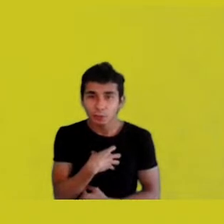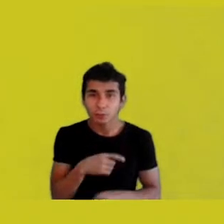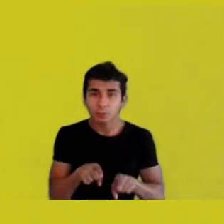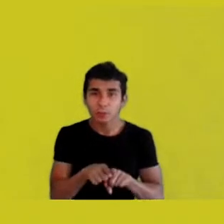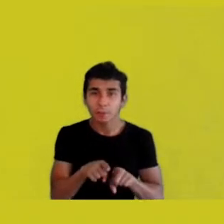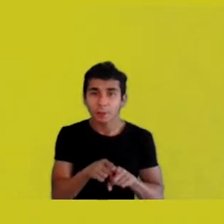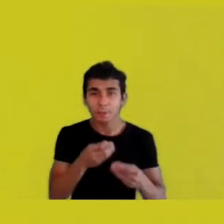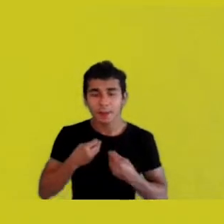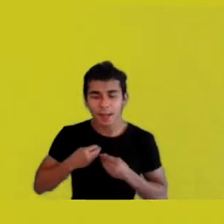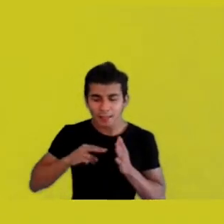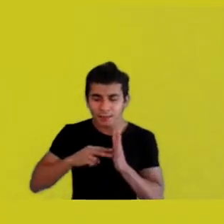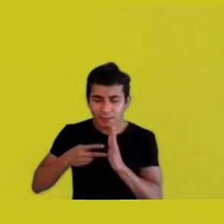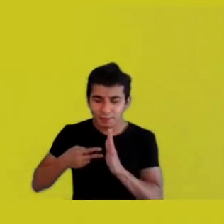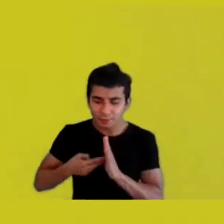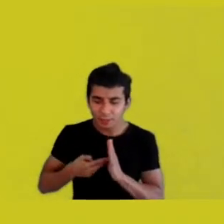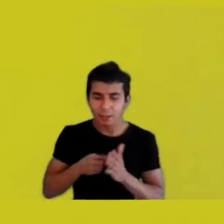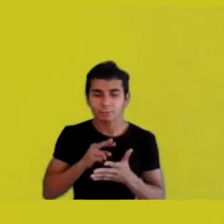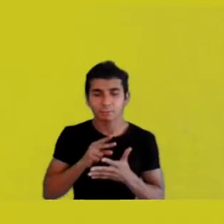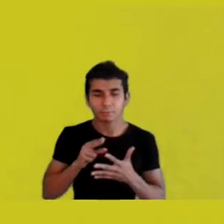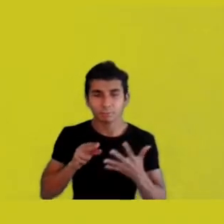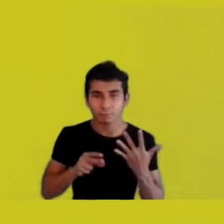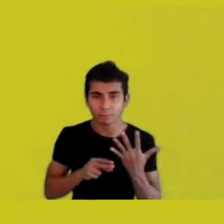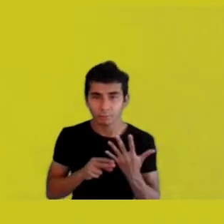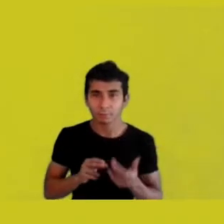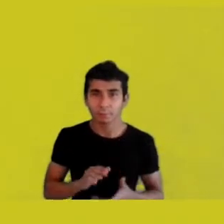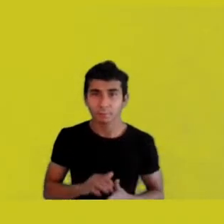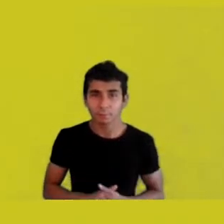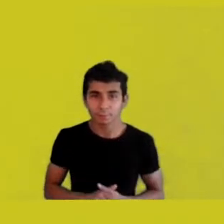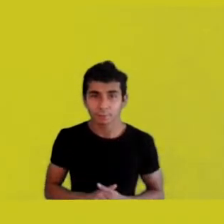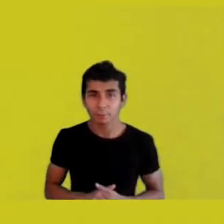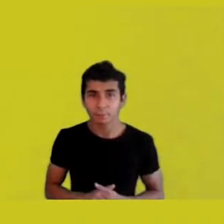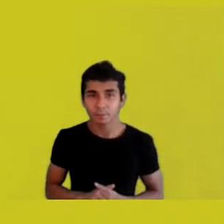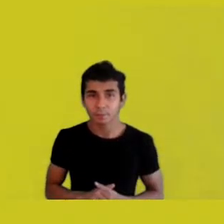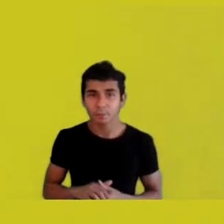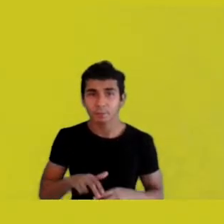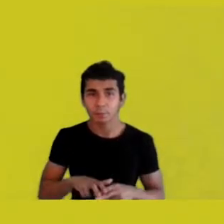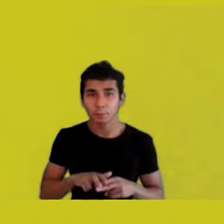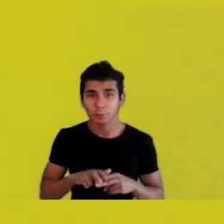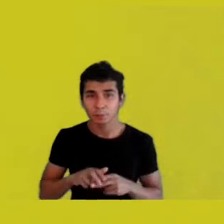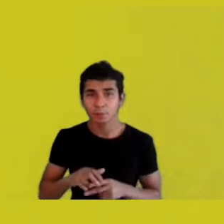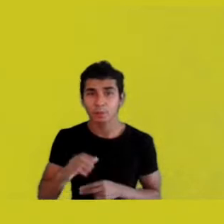Here, therefore, kindoki, science, fetish as translation